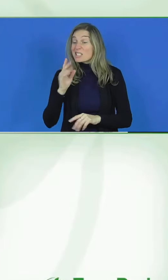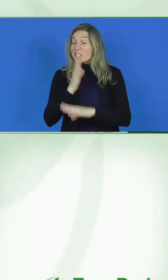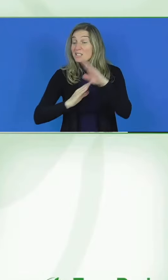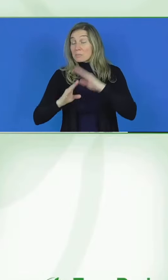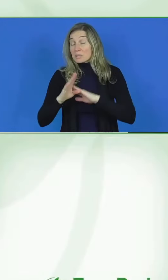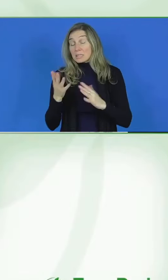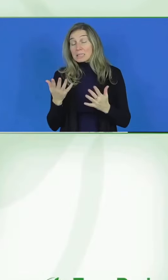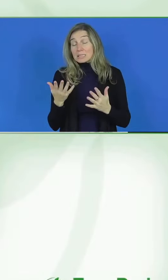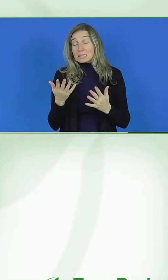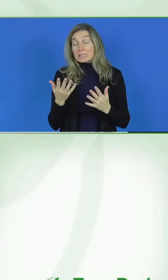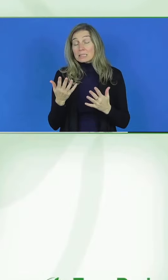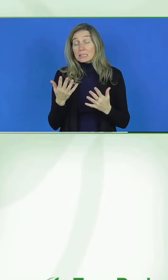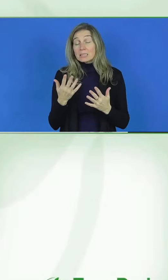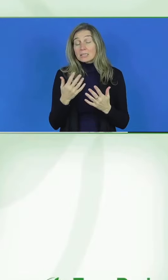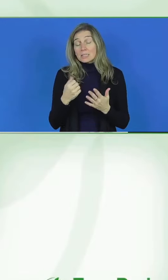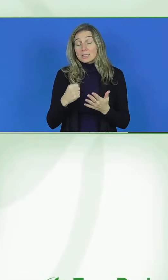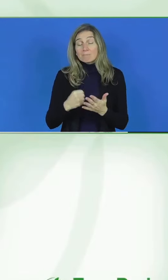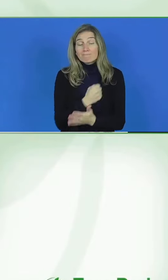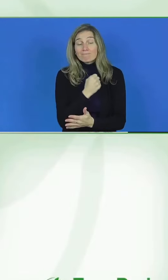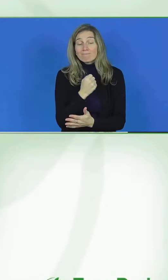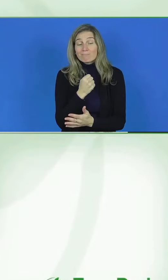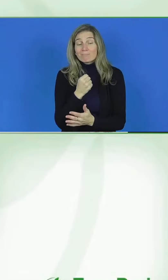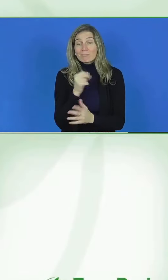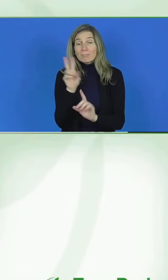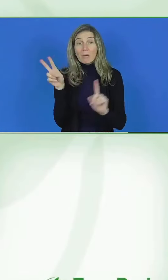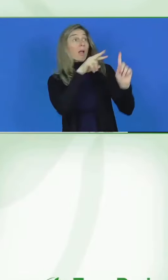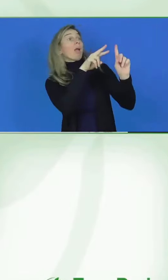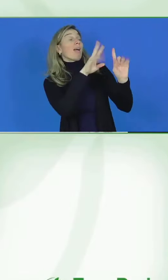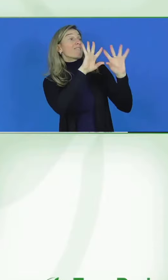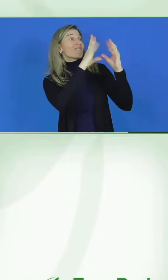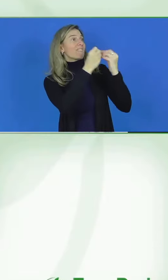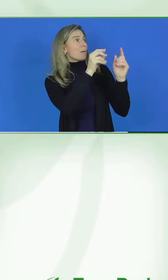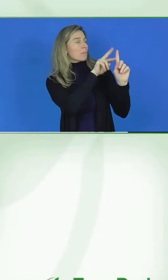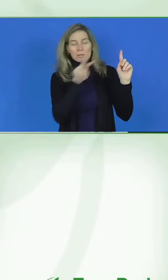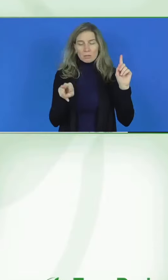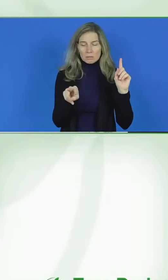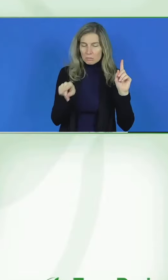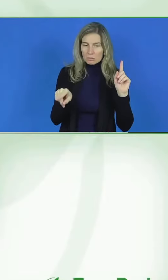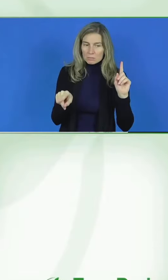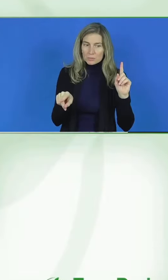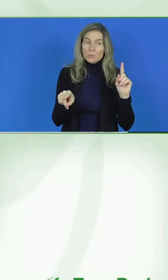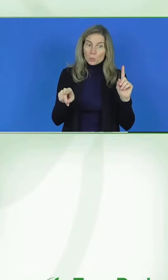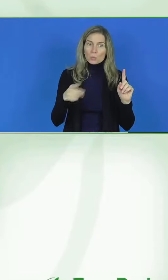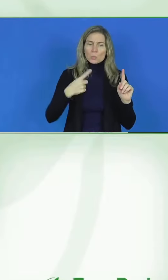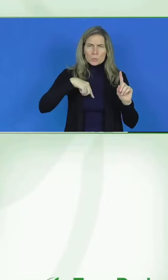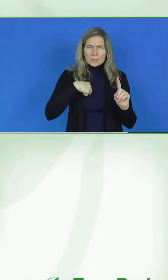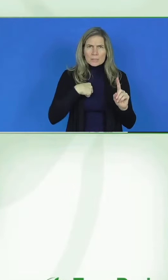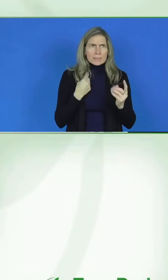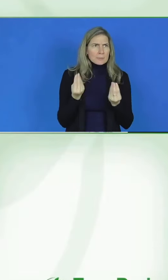But we wanted to create guidelines for support of the decision-making